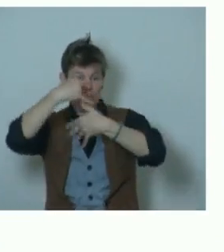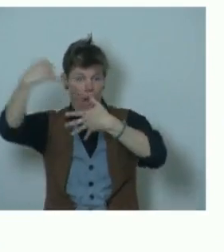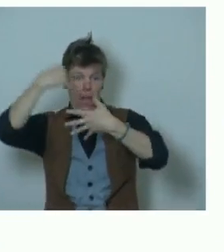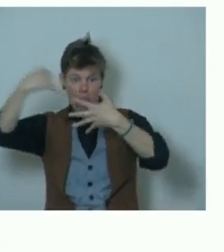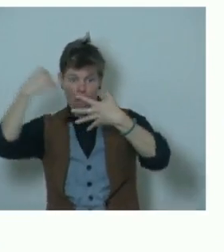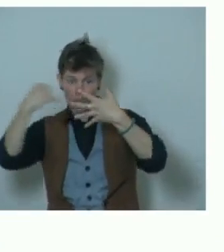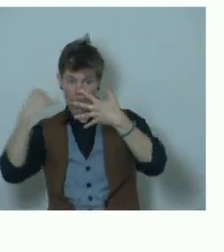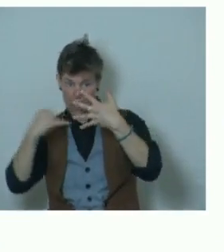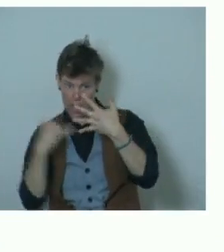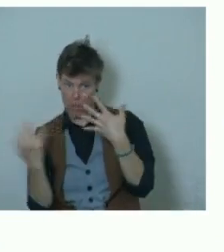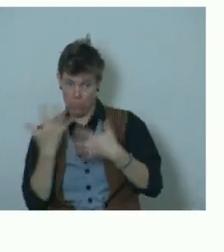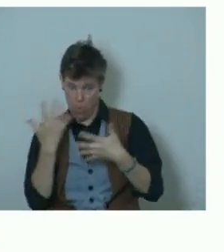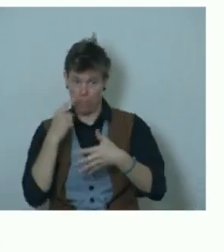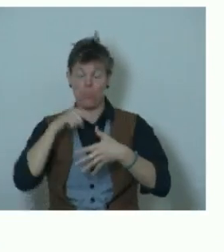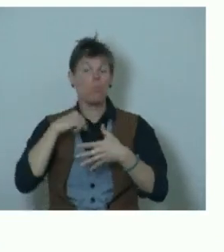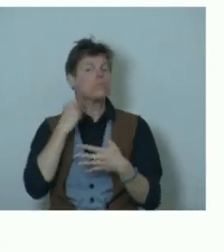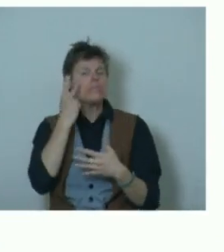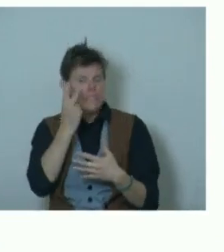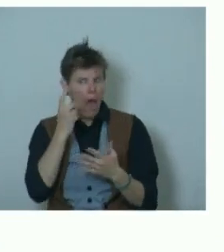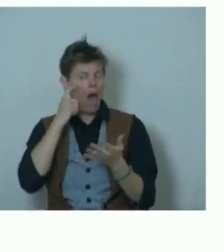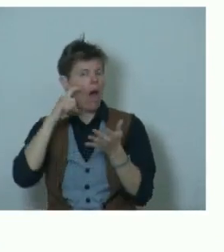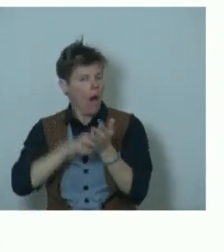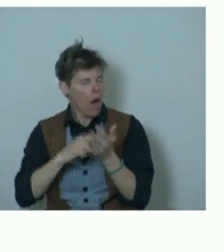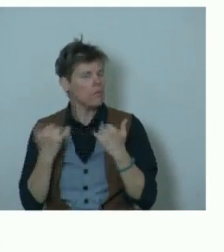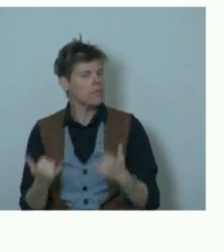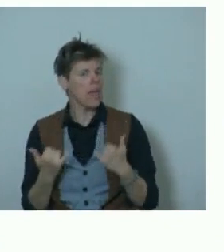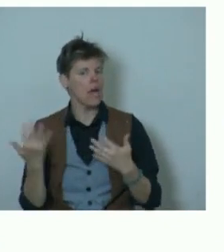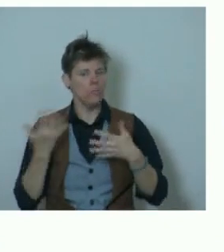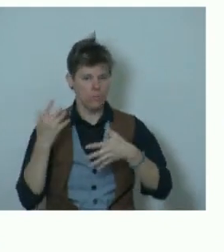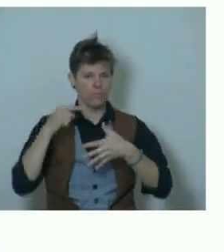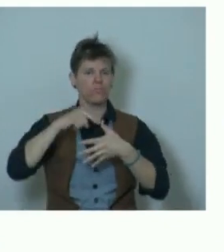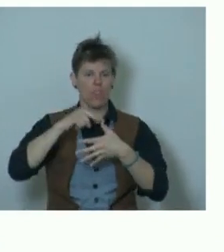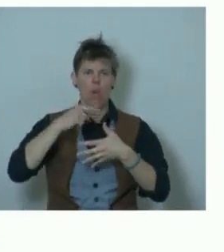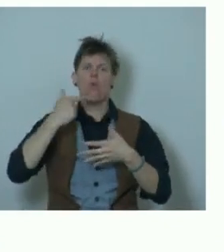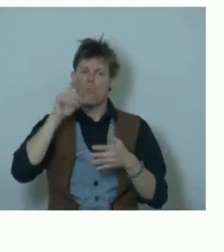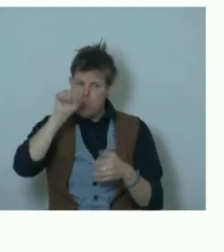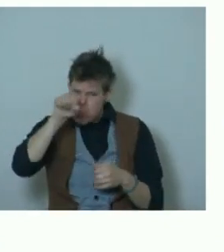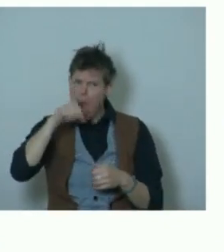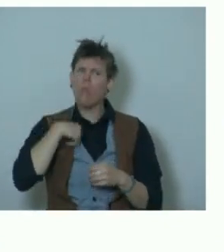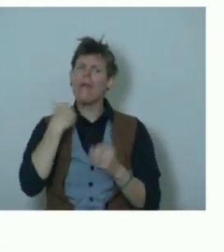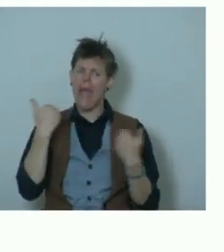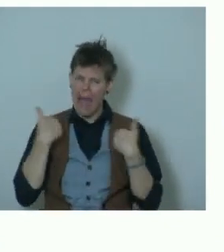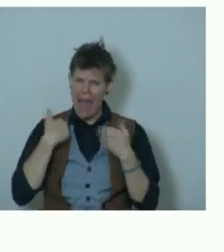THIS MEANS -- I WILL WALK THROUGH WHAT EACH LINE MEANS, FOR MOST OF THEM.